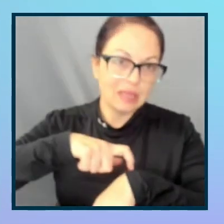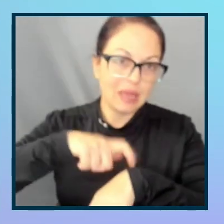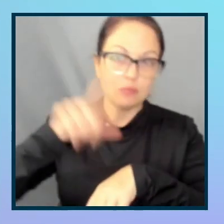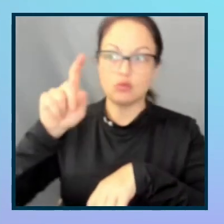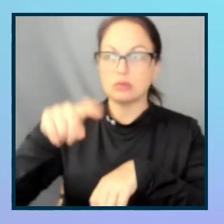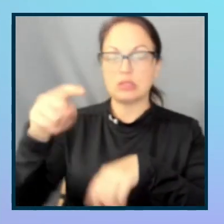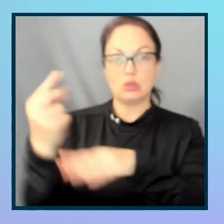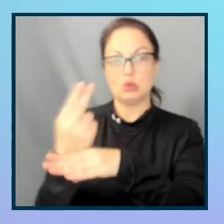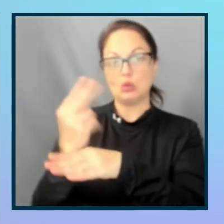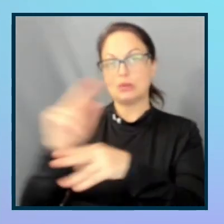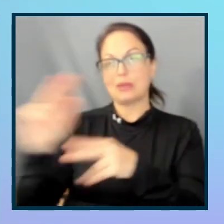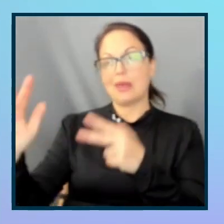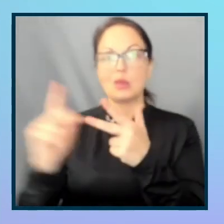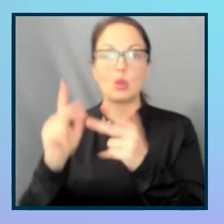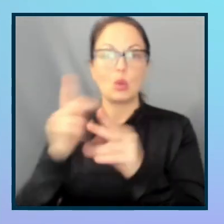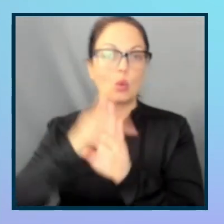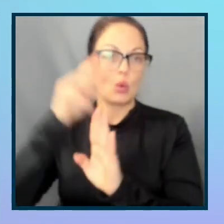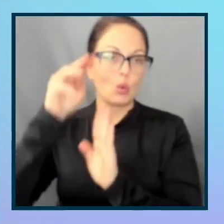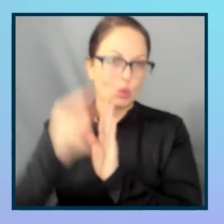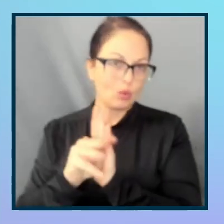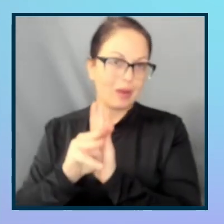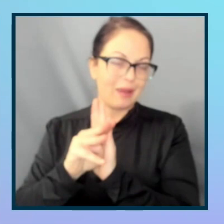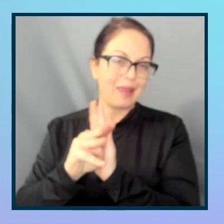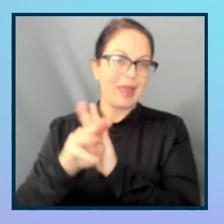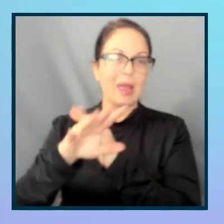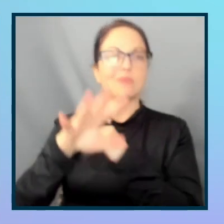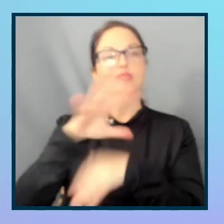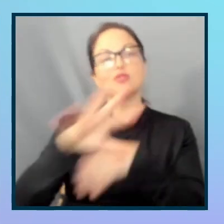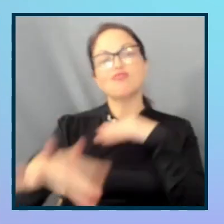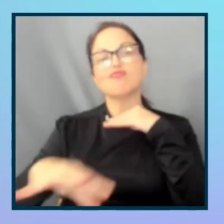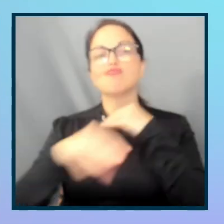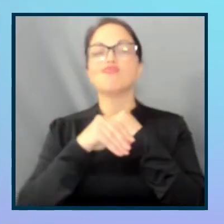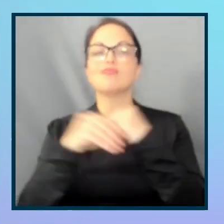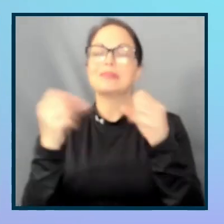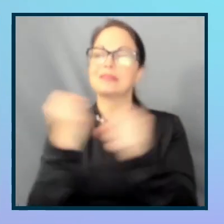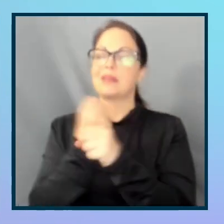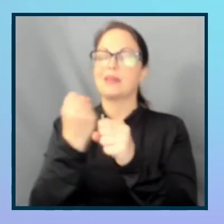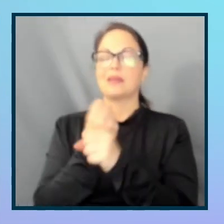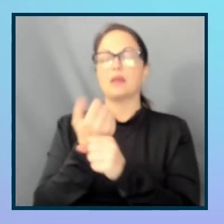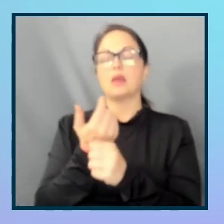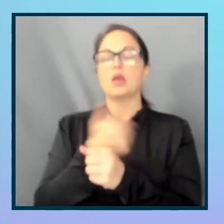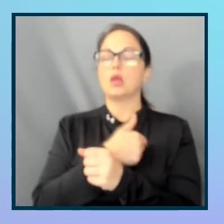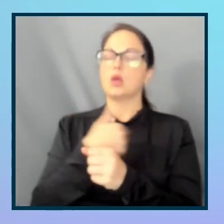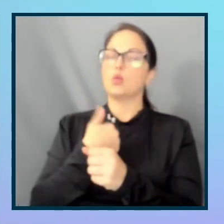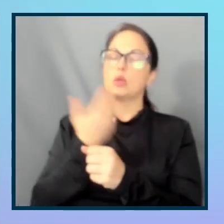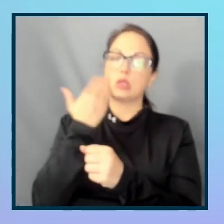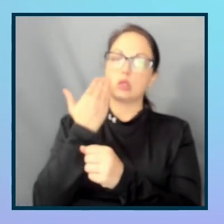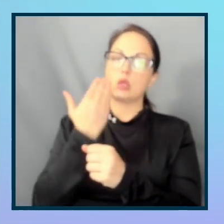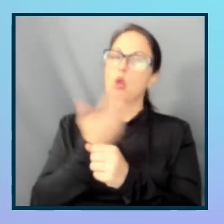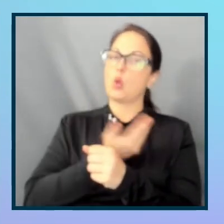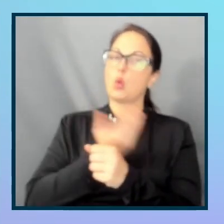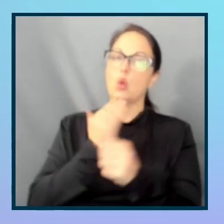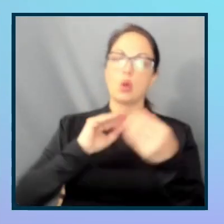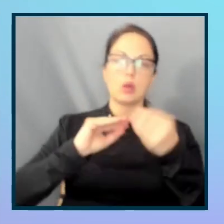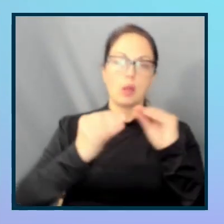in order to make that status known. So our numbers are not accurate, we know they're not accurate. But what I can tell you is that